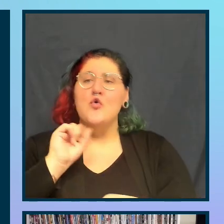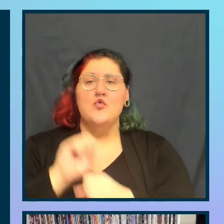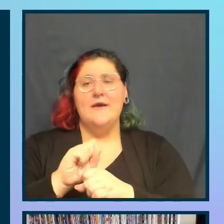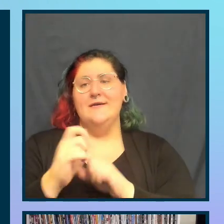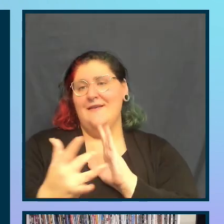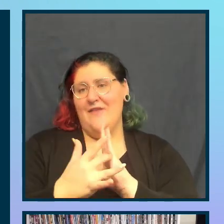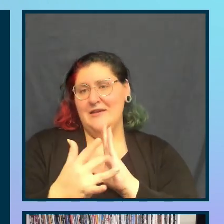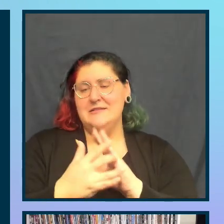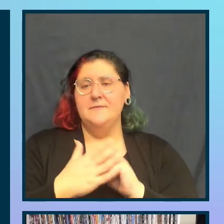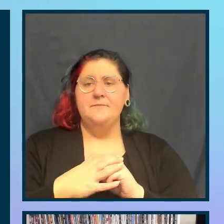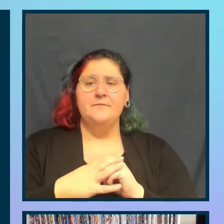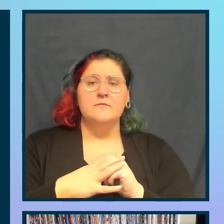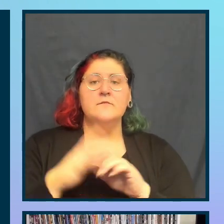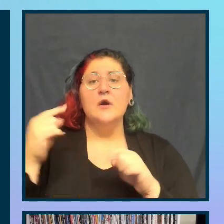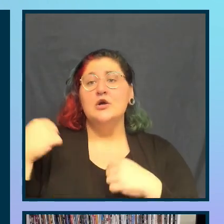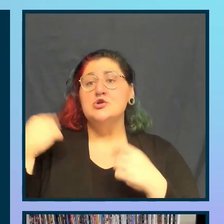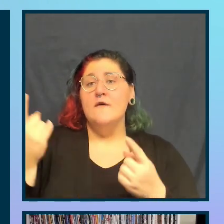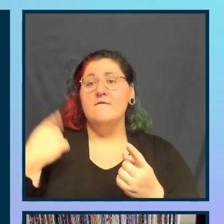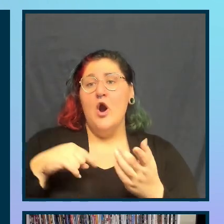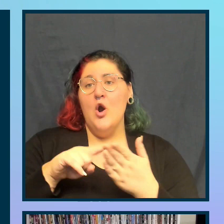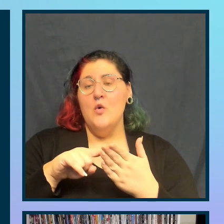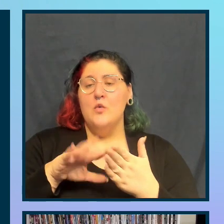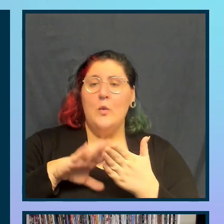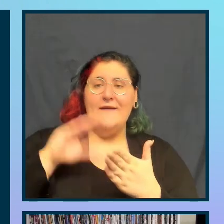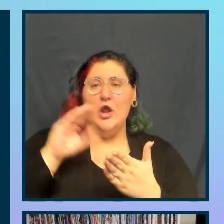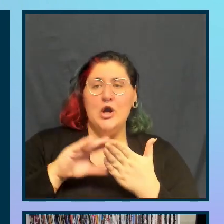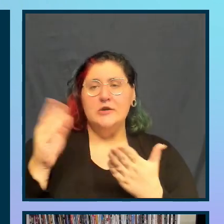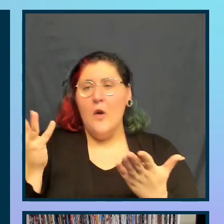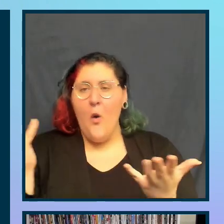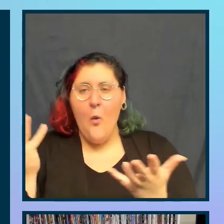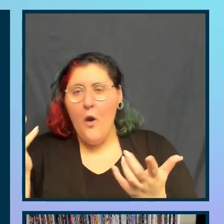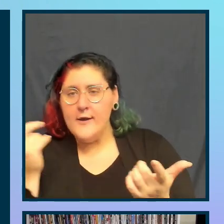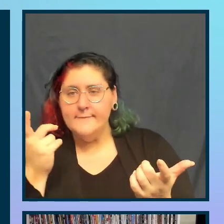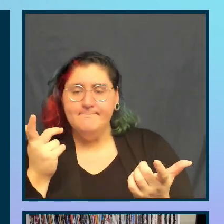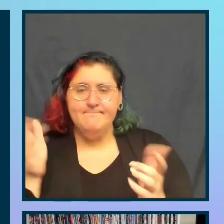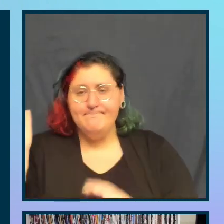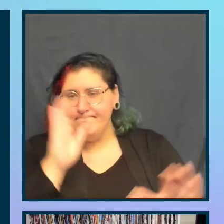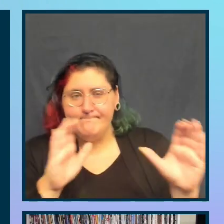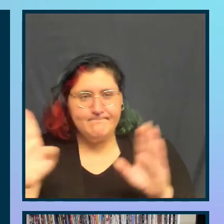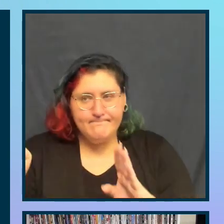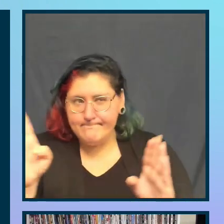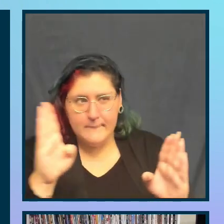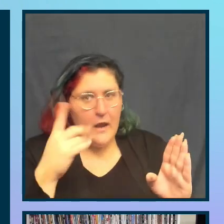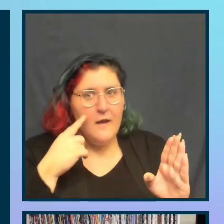So far we've learned what to watch for in terms of identifying accessibility issues and that is the three questions. What is this thing?